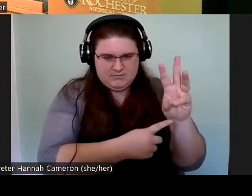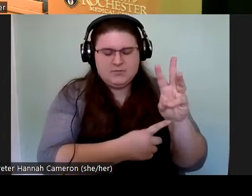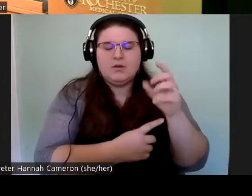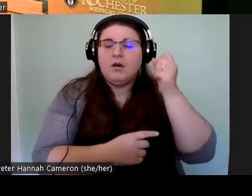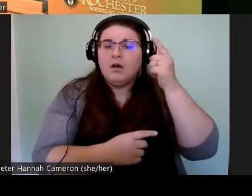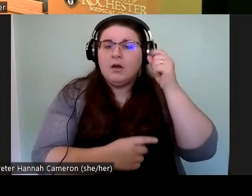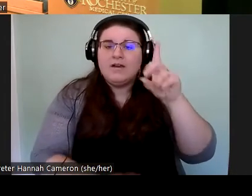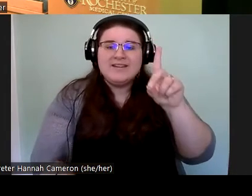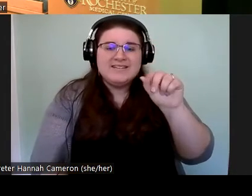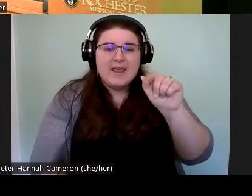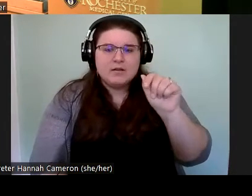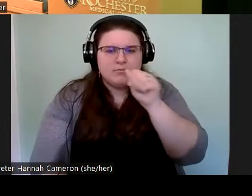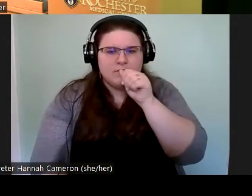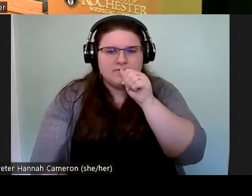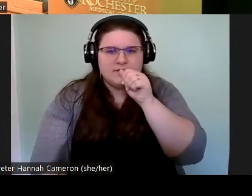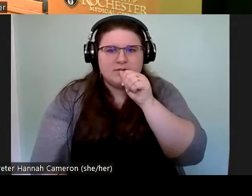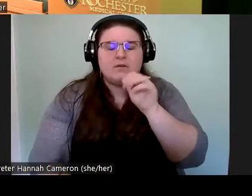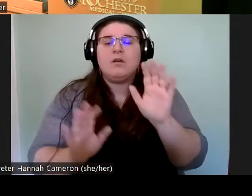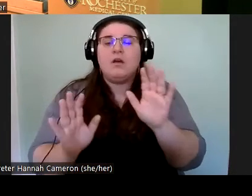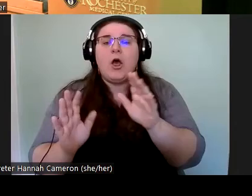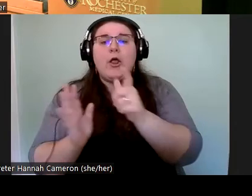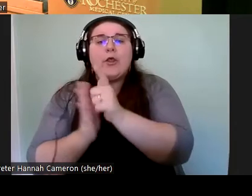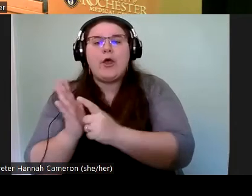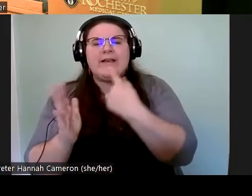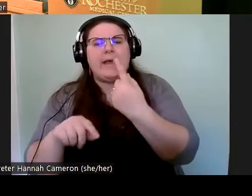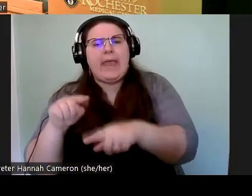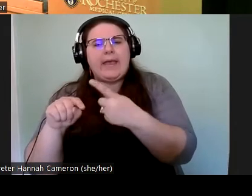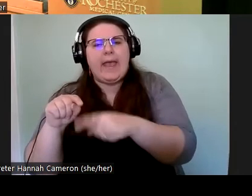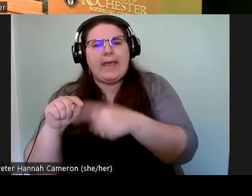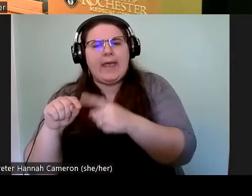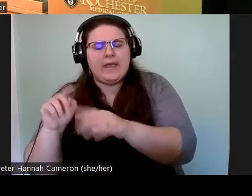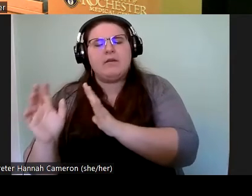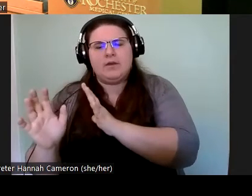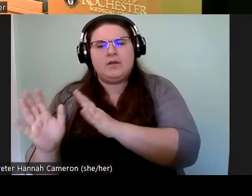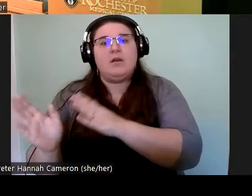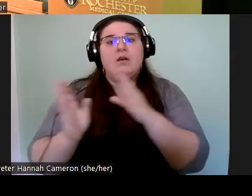you can't do we're going to tell you what you can do and often frankly Hippa is misinterpreted just